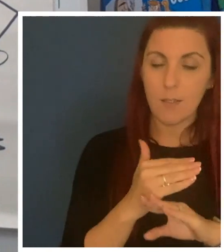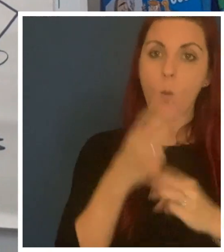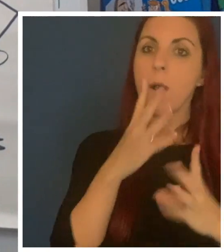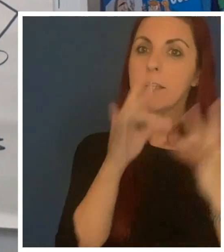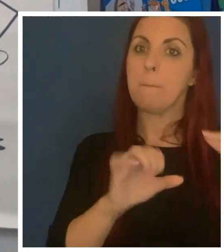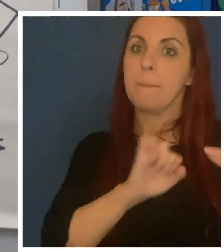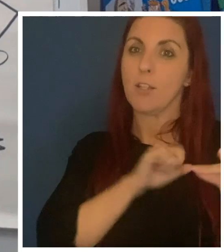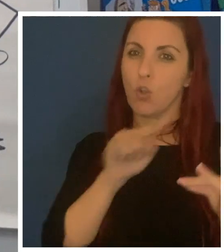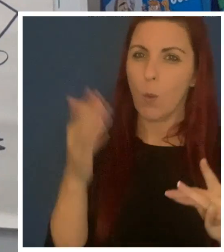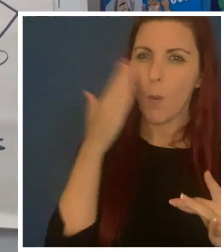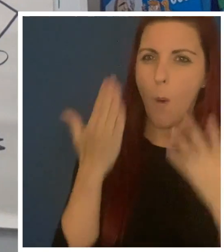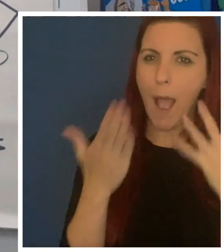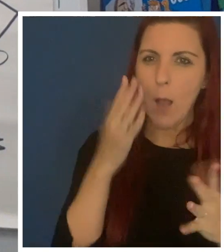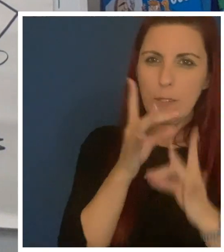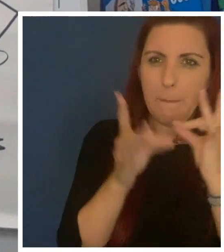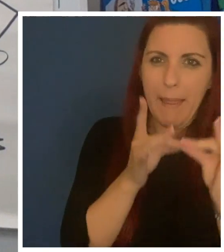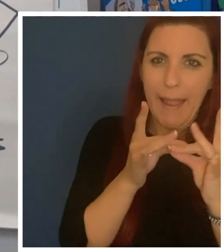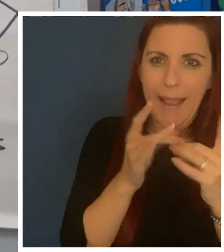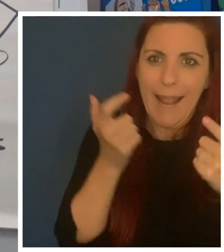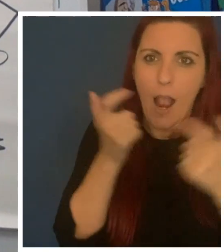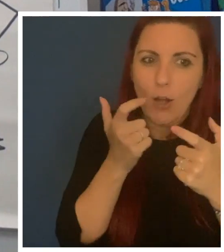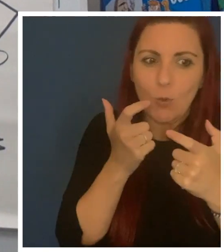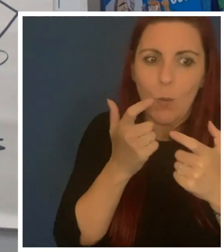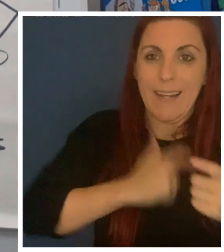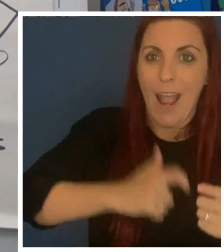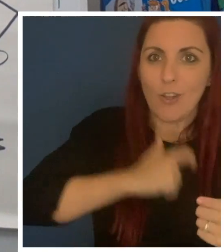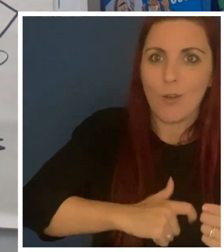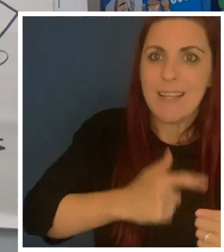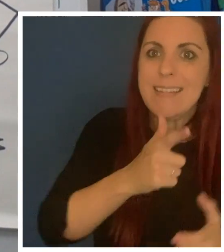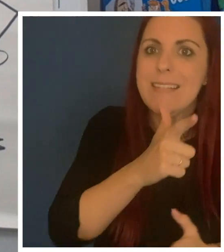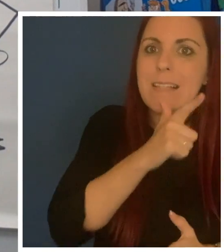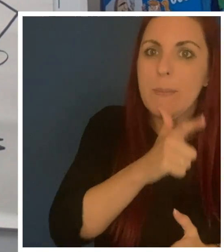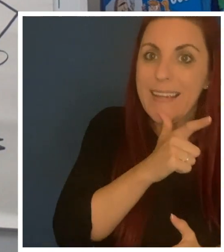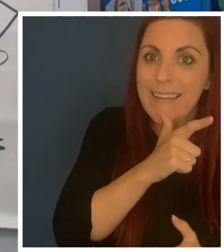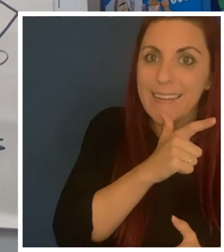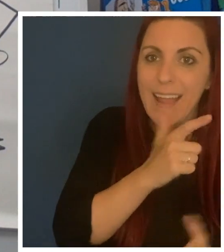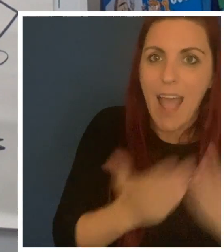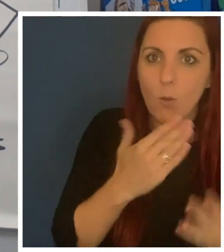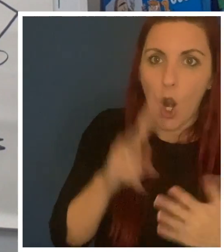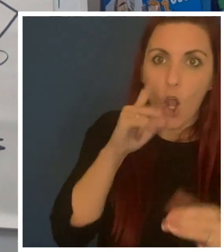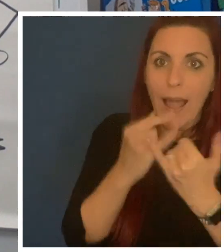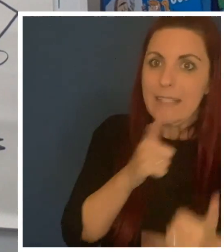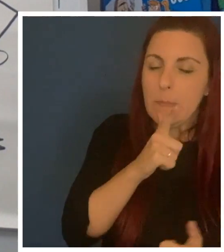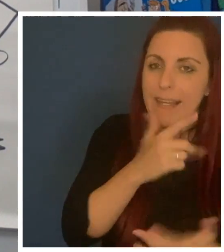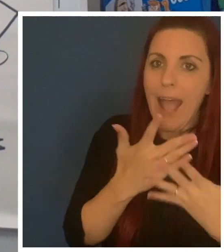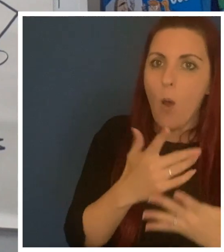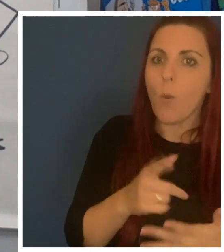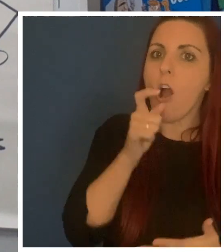know how you make a cartoon character speak in a comic strip. You use a speech bubble.